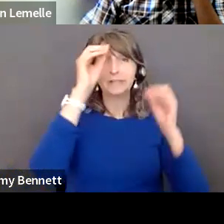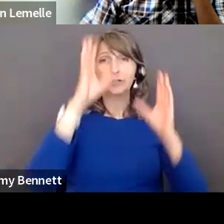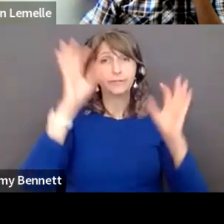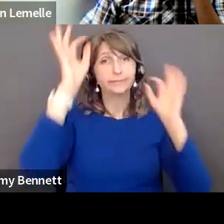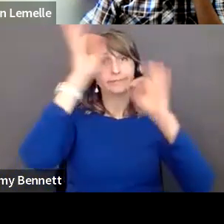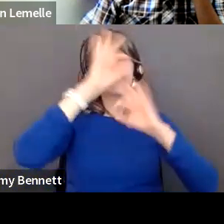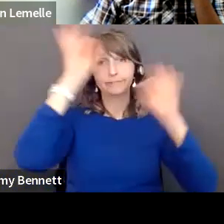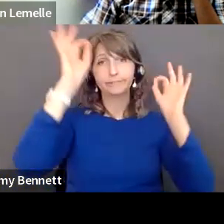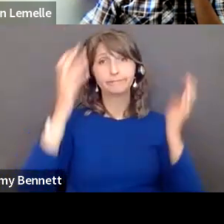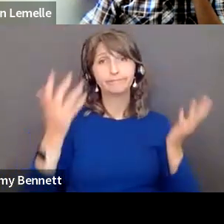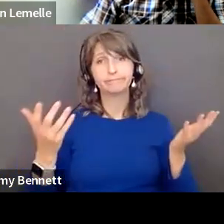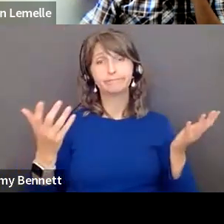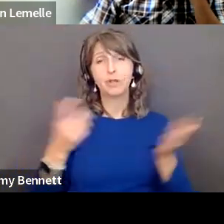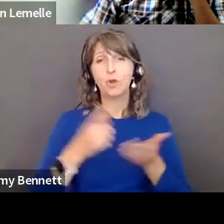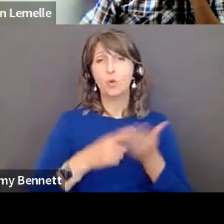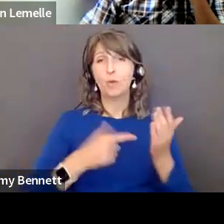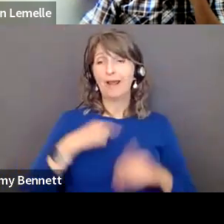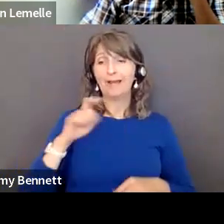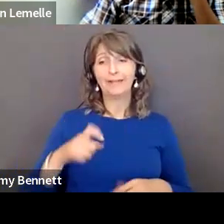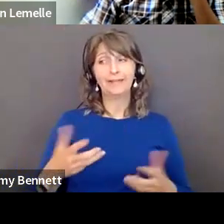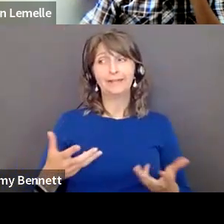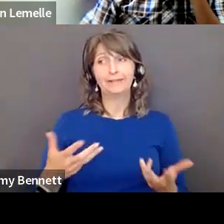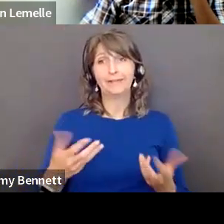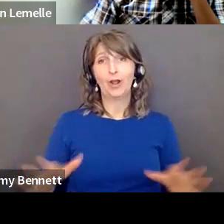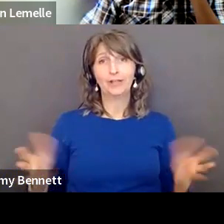So that's something I learned throughout.